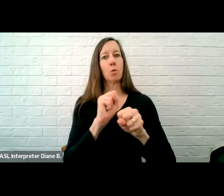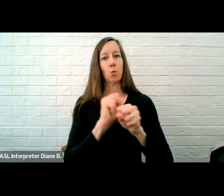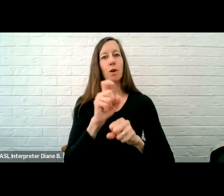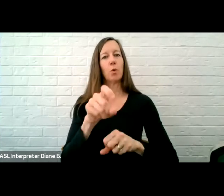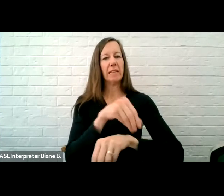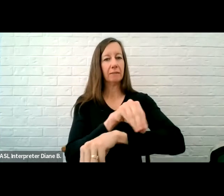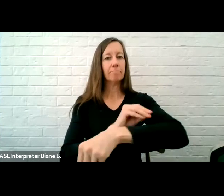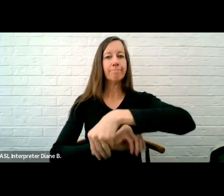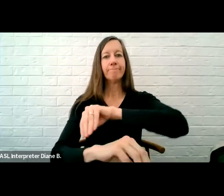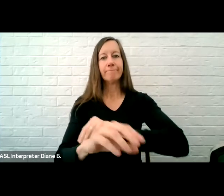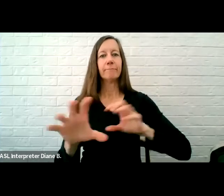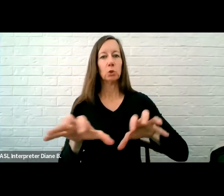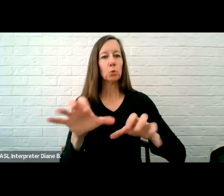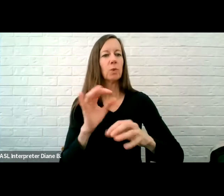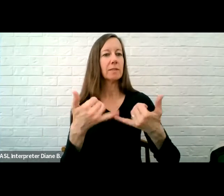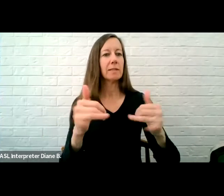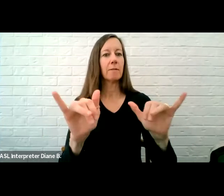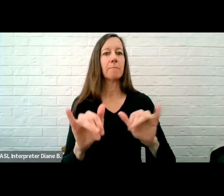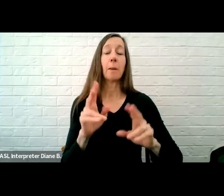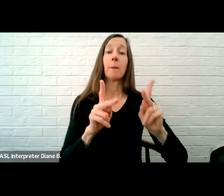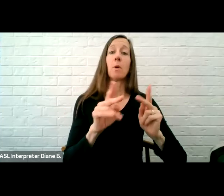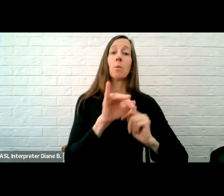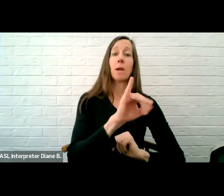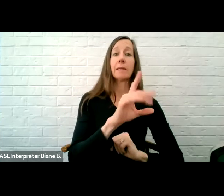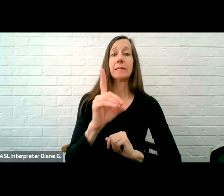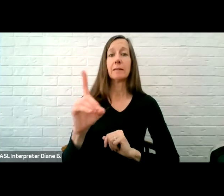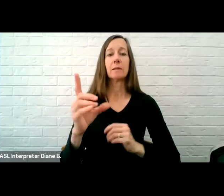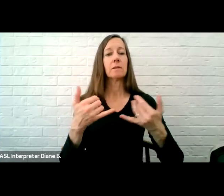Idd have the same choices that everyone else does so live in communities of their choosing.